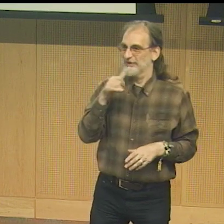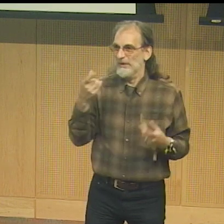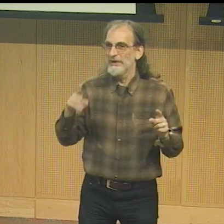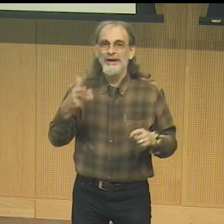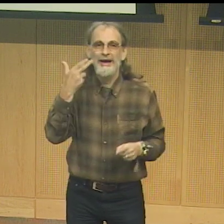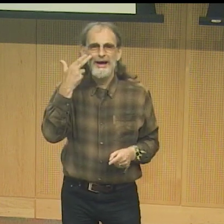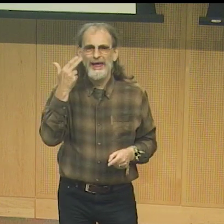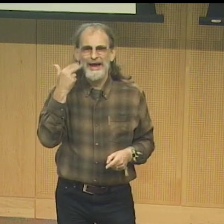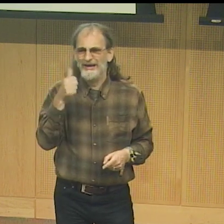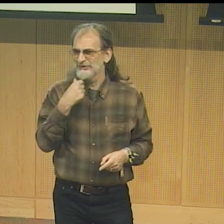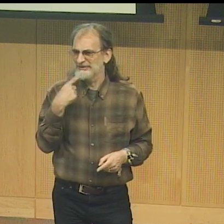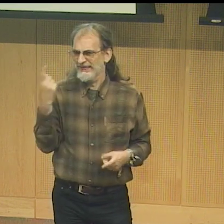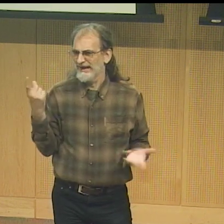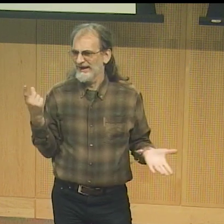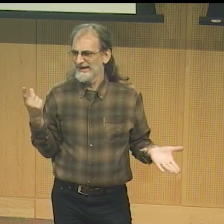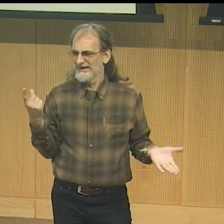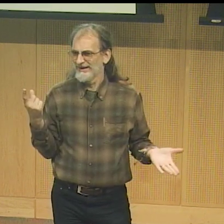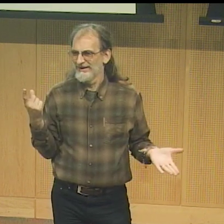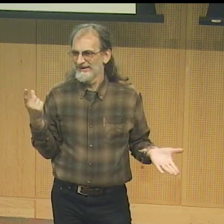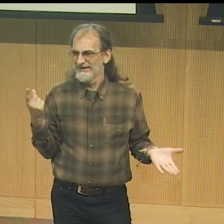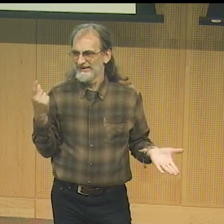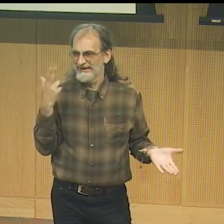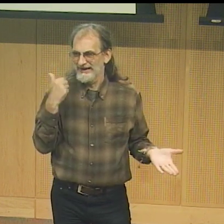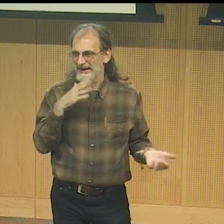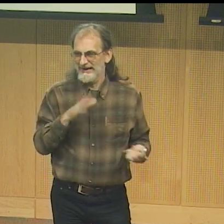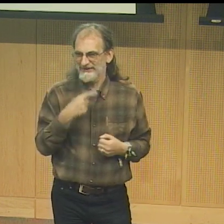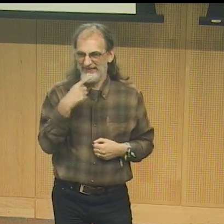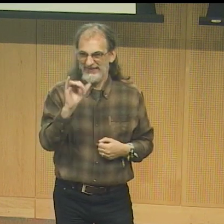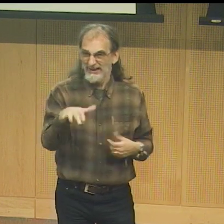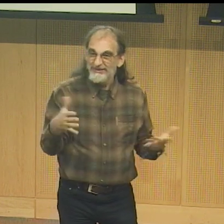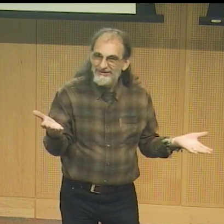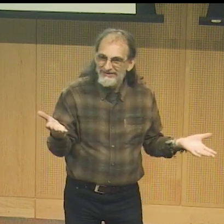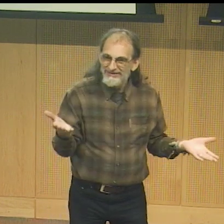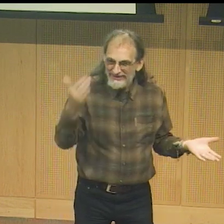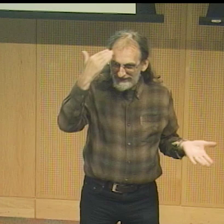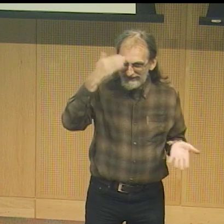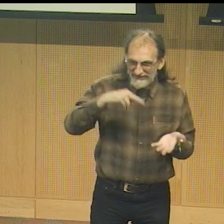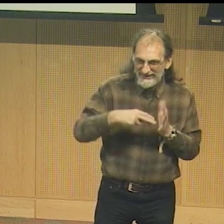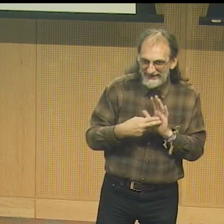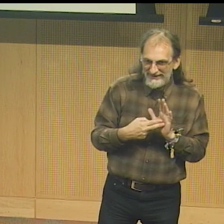learn from that. Clare was never dismissive of hearing people.